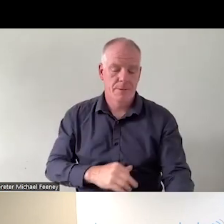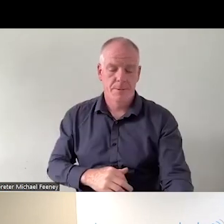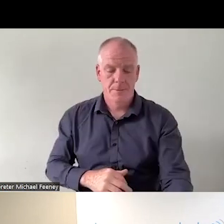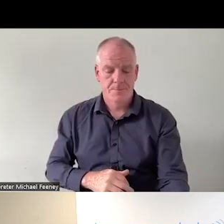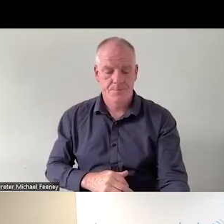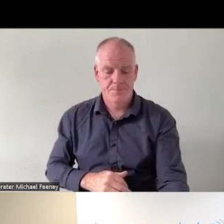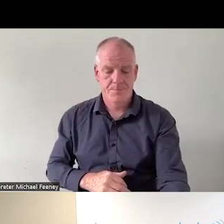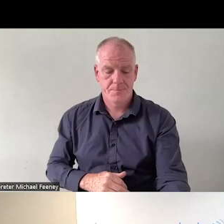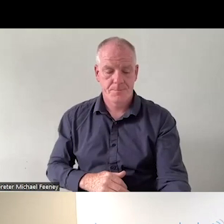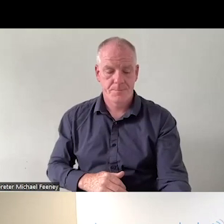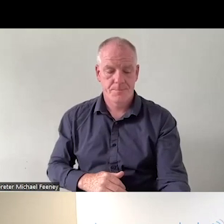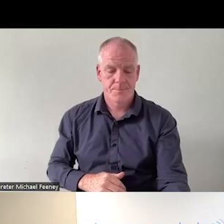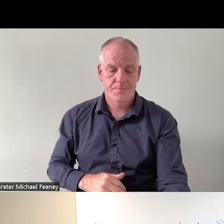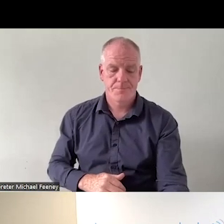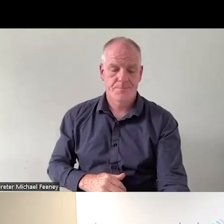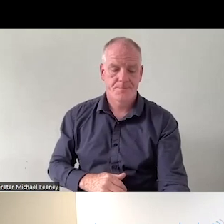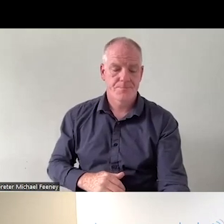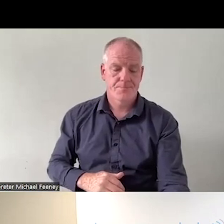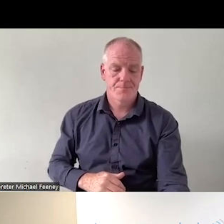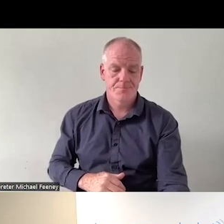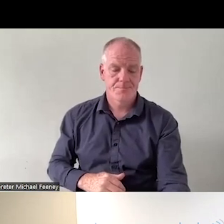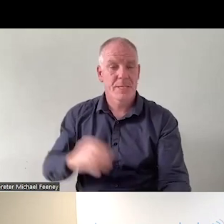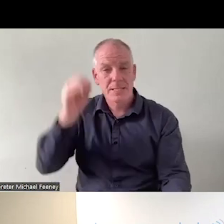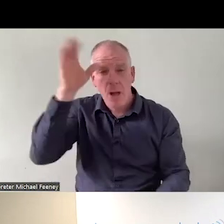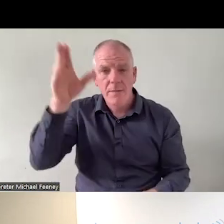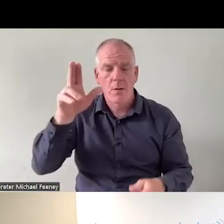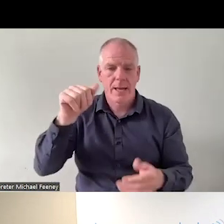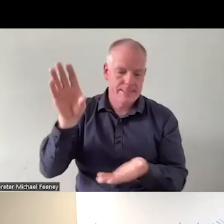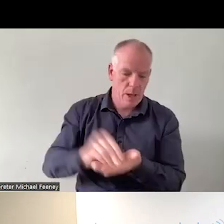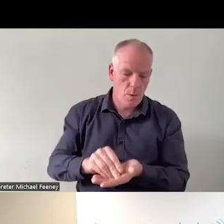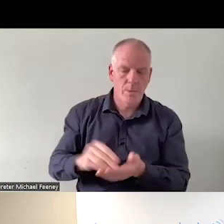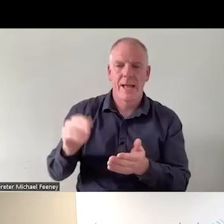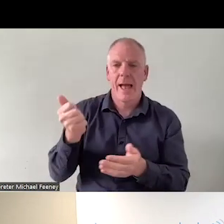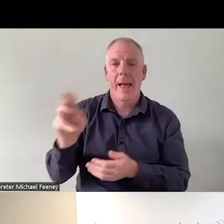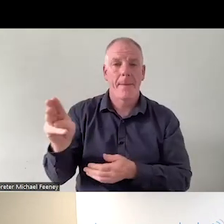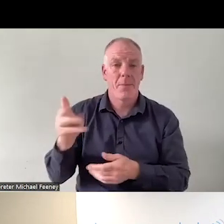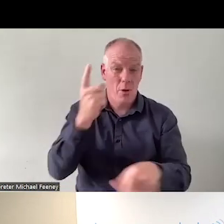So, if they're using a smartphone device, they can download an app. They'd need to do this either at the venue or before coming,